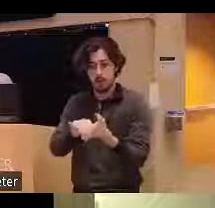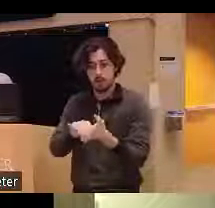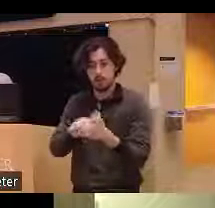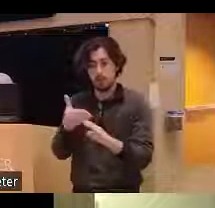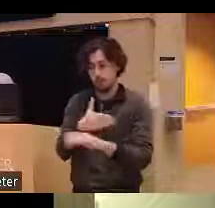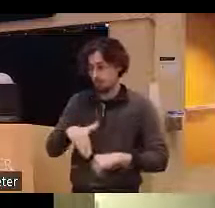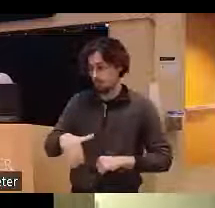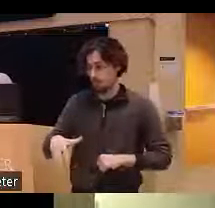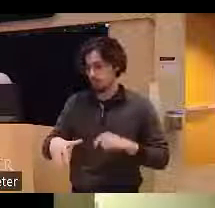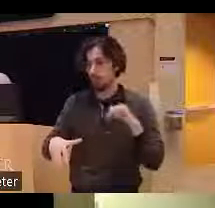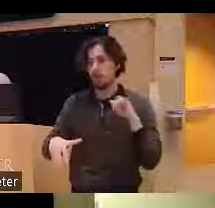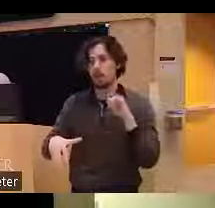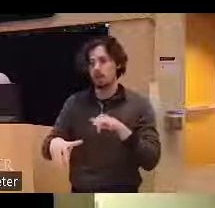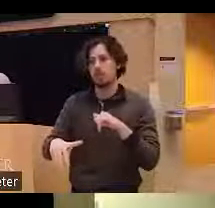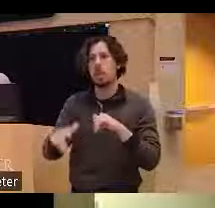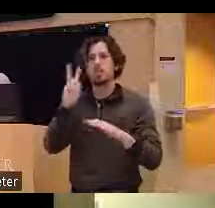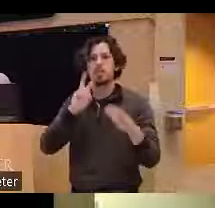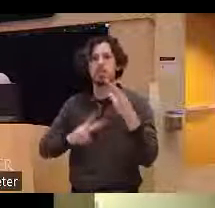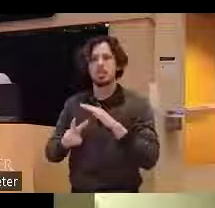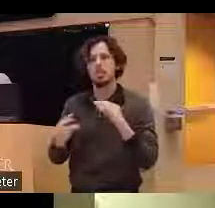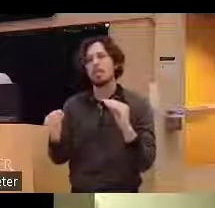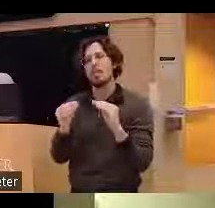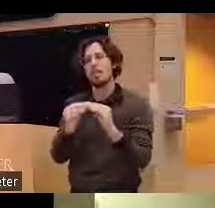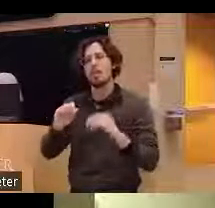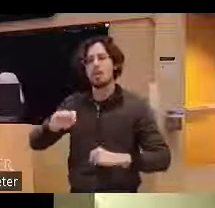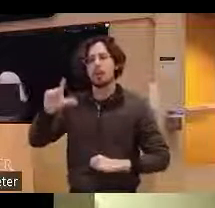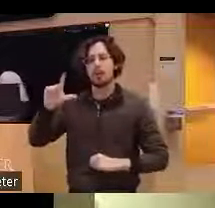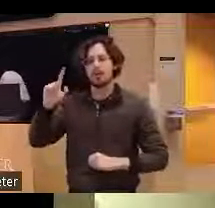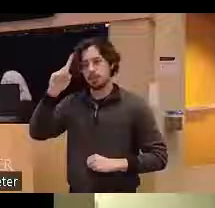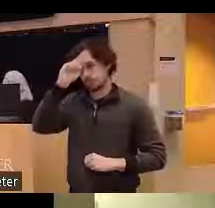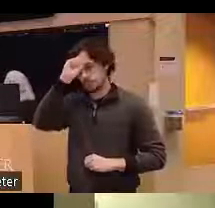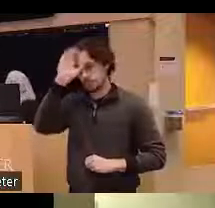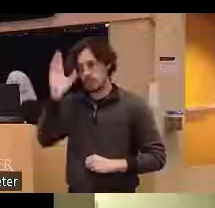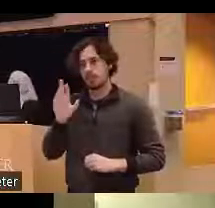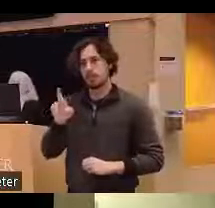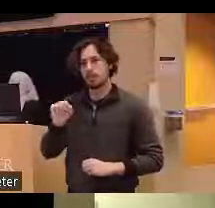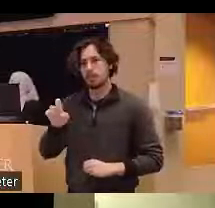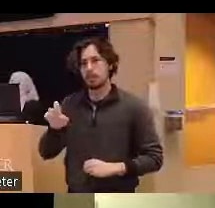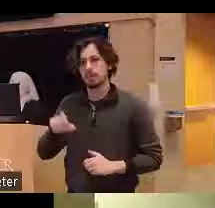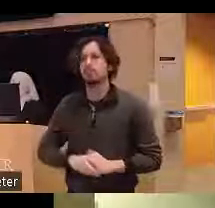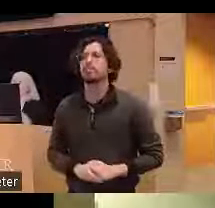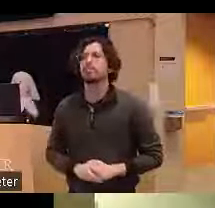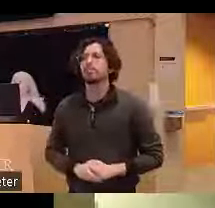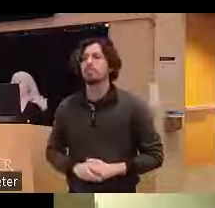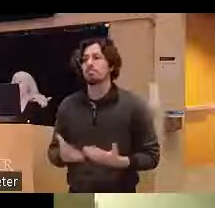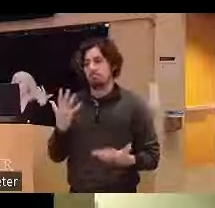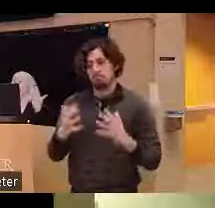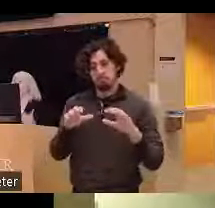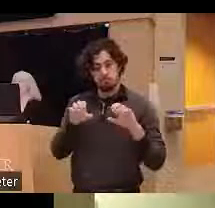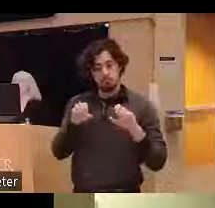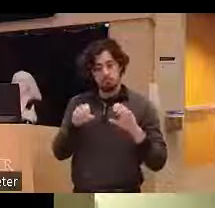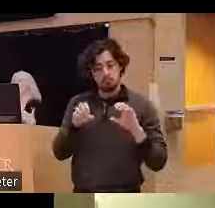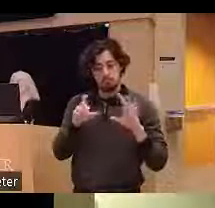higher rate of schizophrenia you might think of it as related to the possibility that Mother's immune